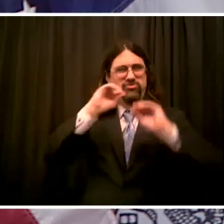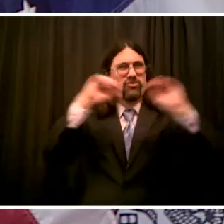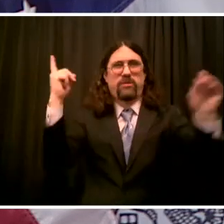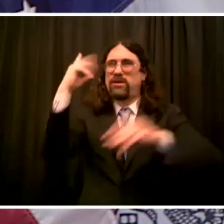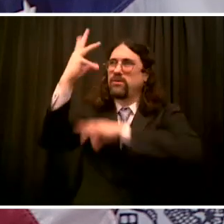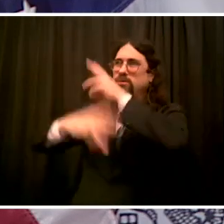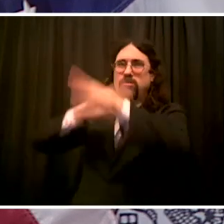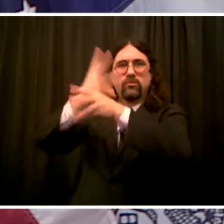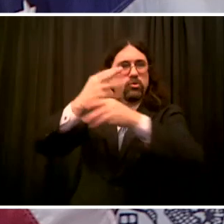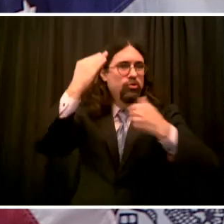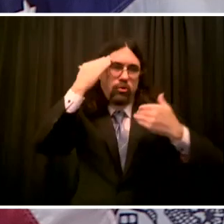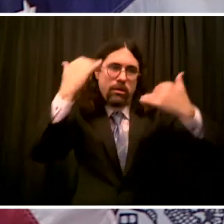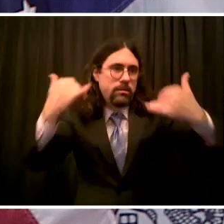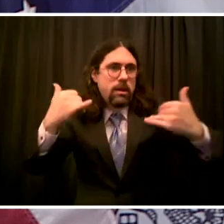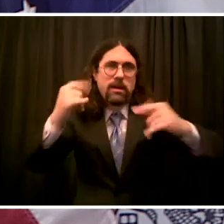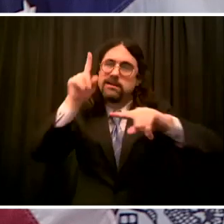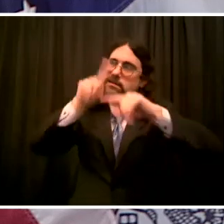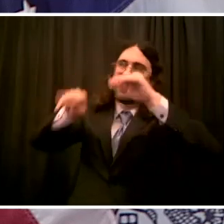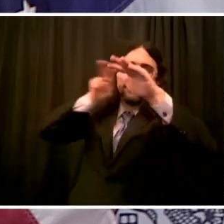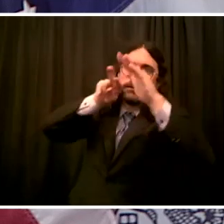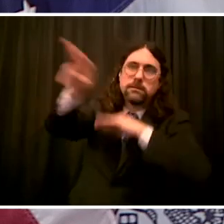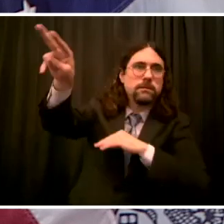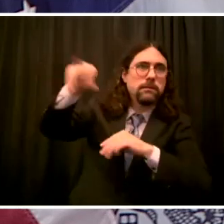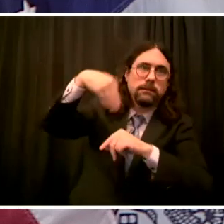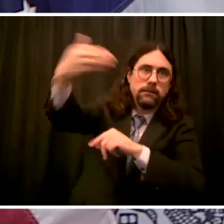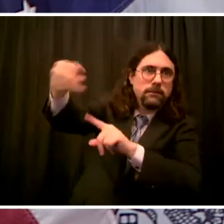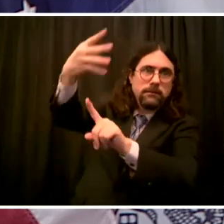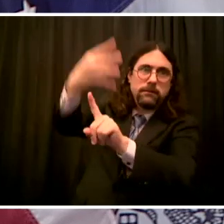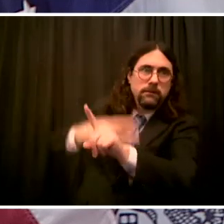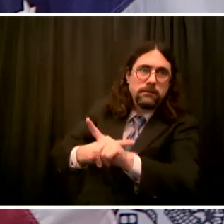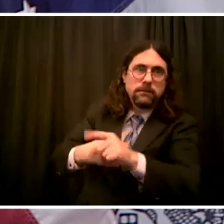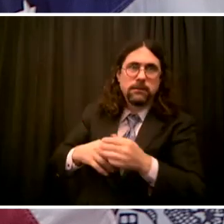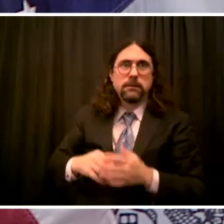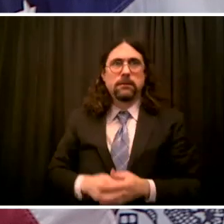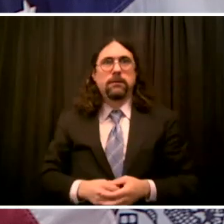FURTHER. SO, LET'S NOT DISCOUNT THE ELEMENT OF TIME